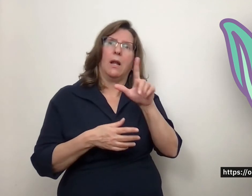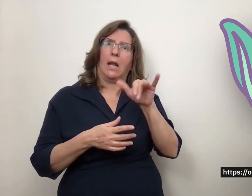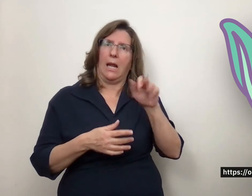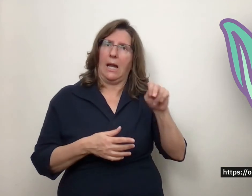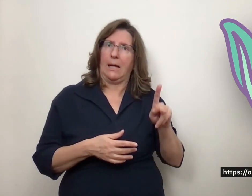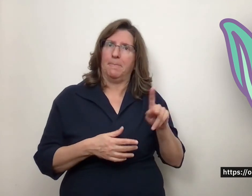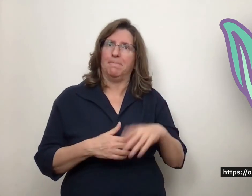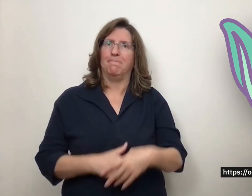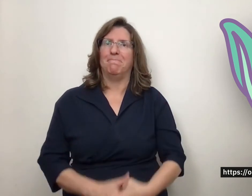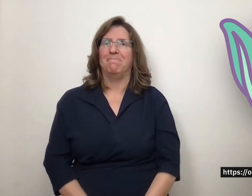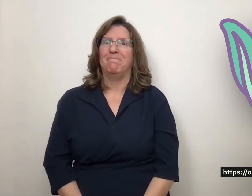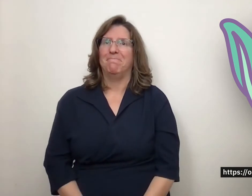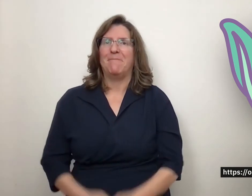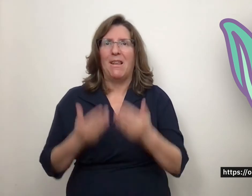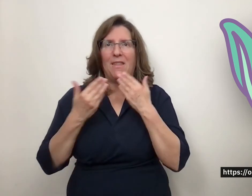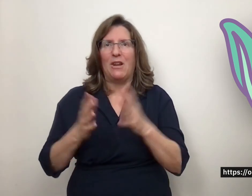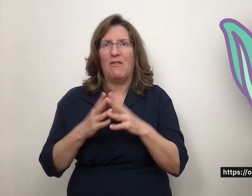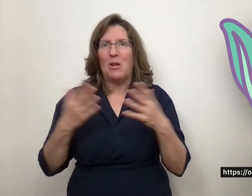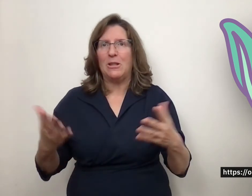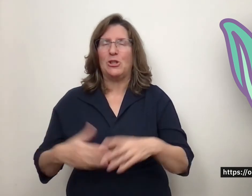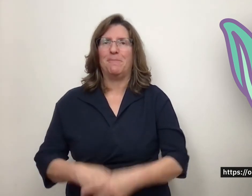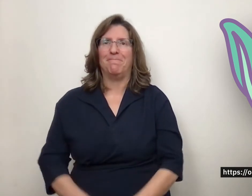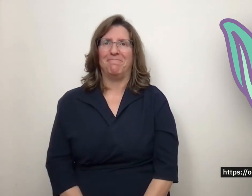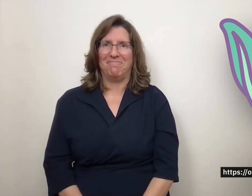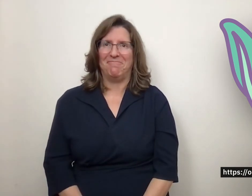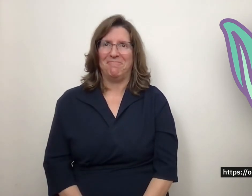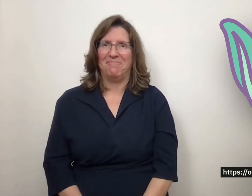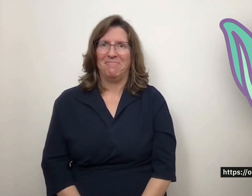So I suggest you check it out! Again, thank you very much.